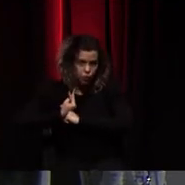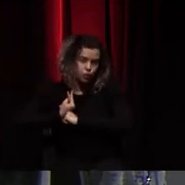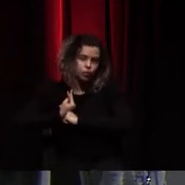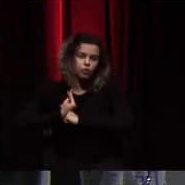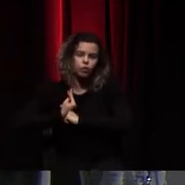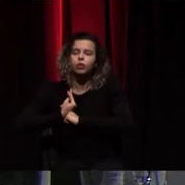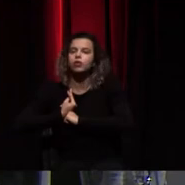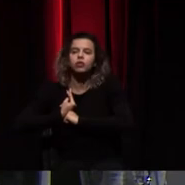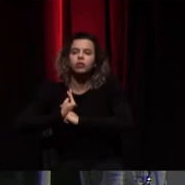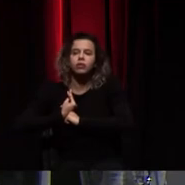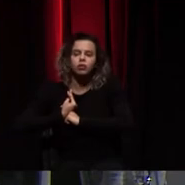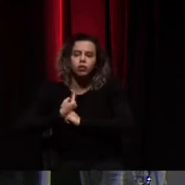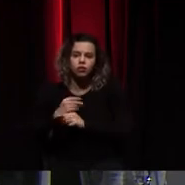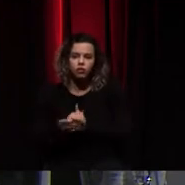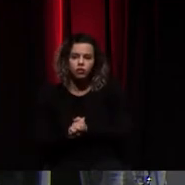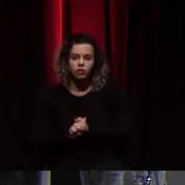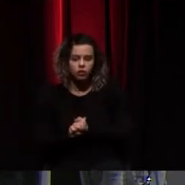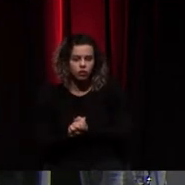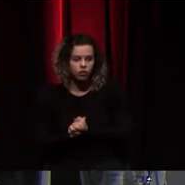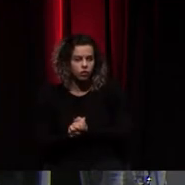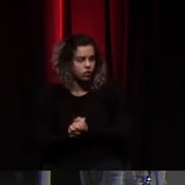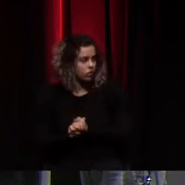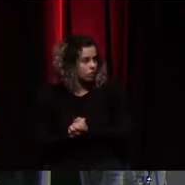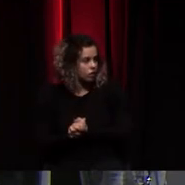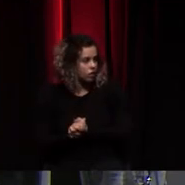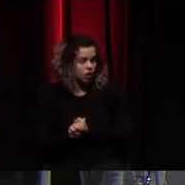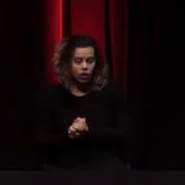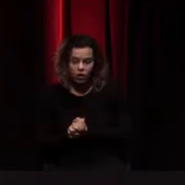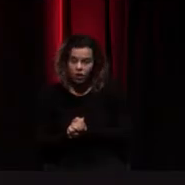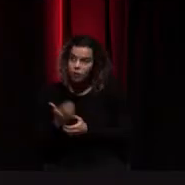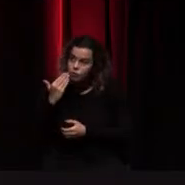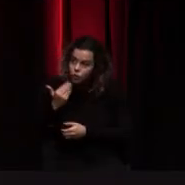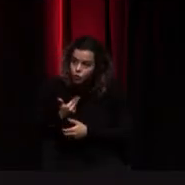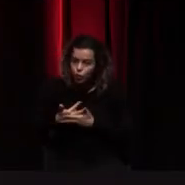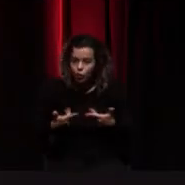for stuff we had talked about,